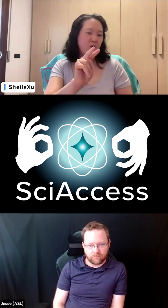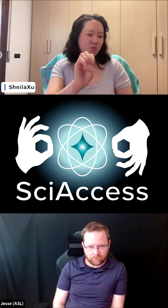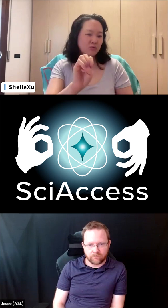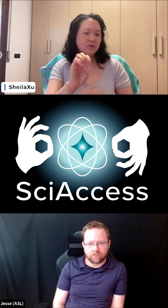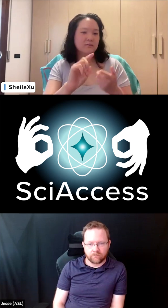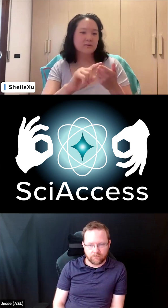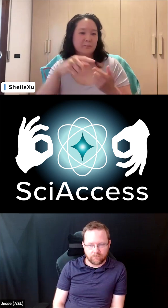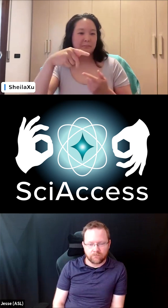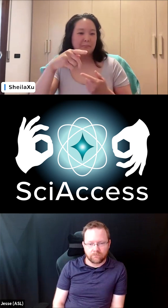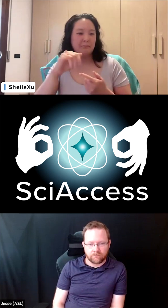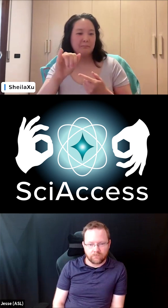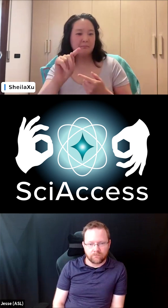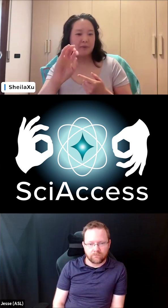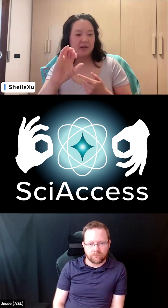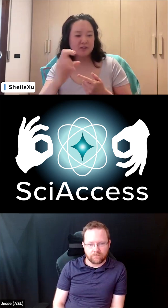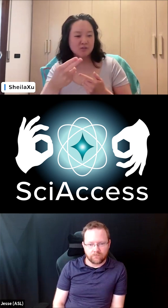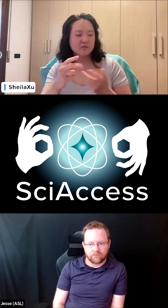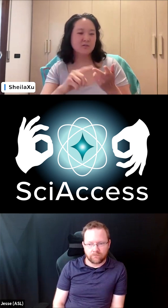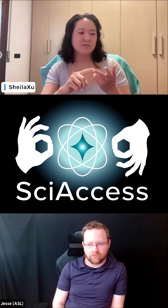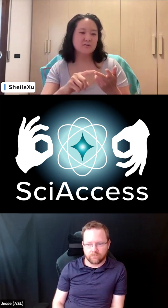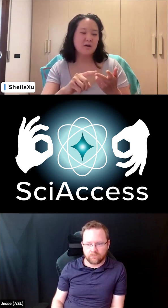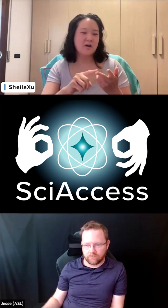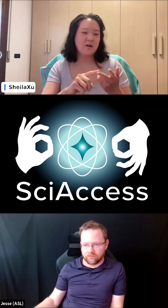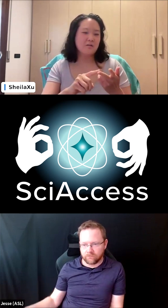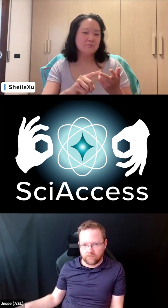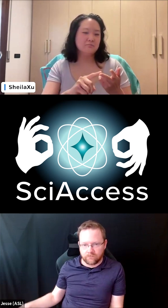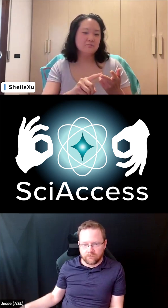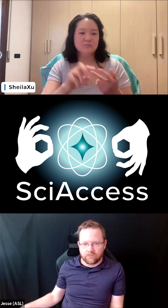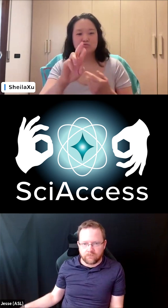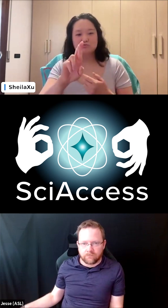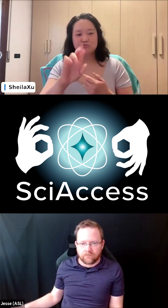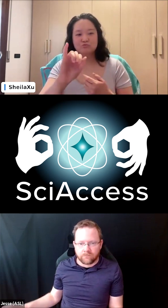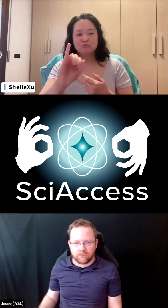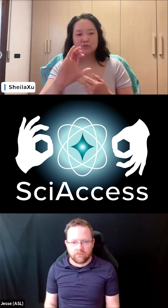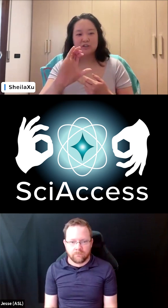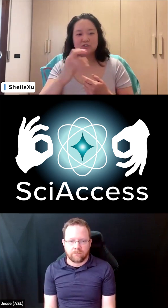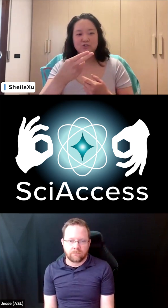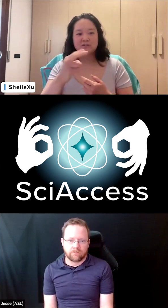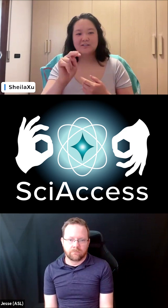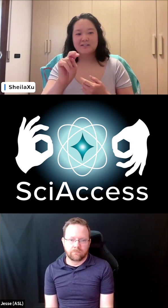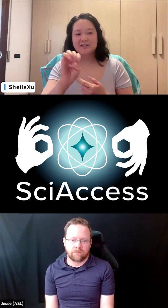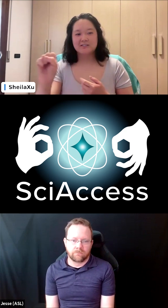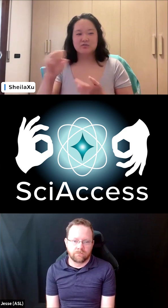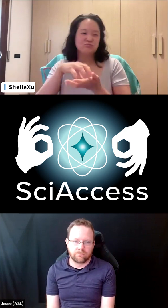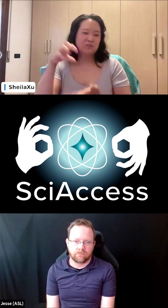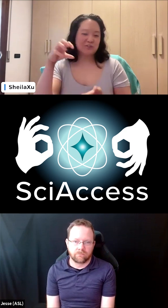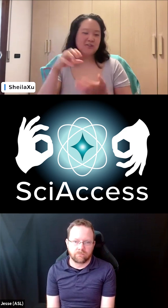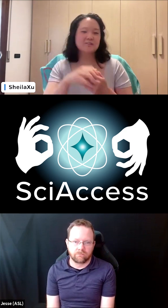was a specific child or pitch or any kind of richness of